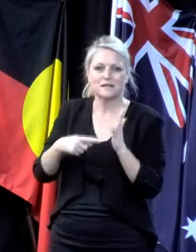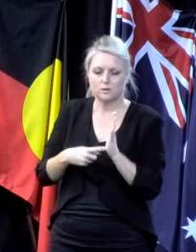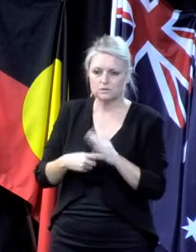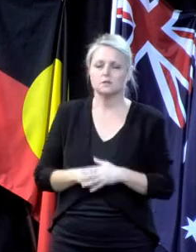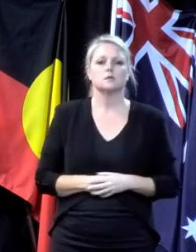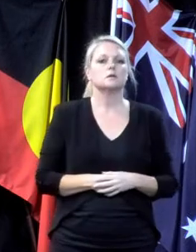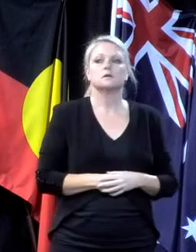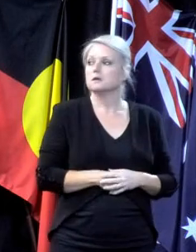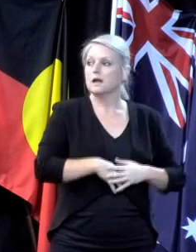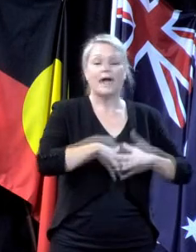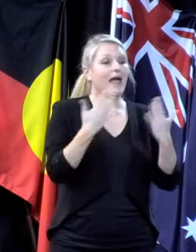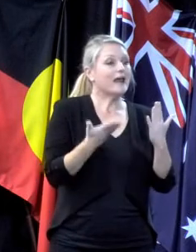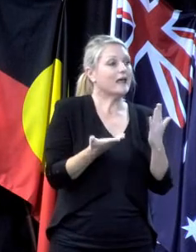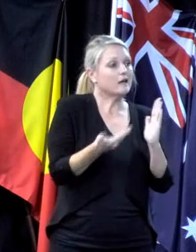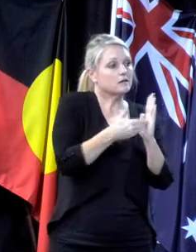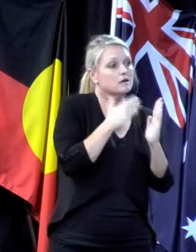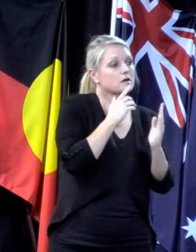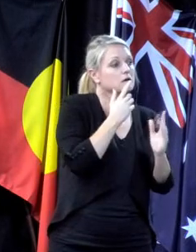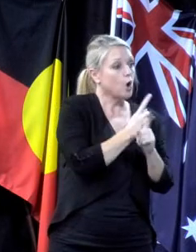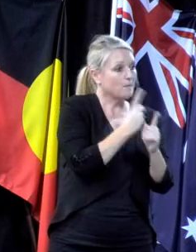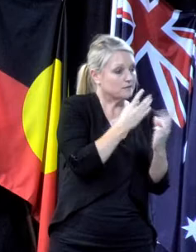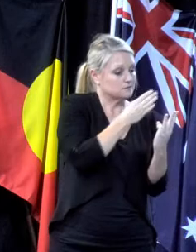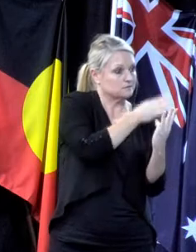No, I agree with Loren. Okay. Ms Kauppila?